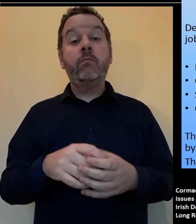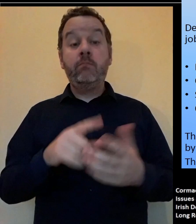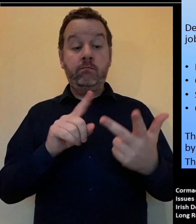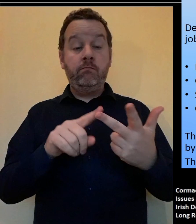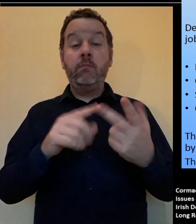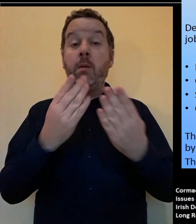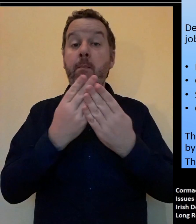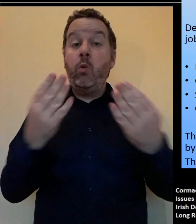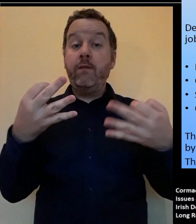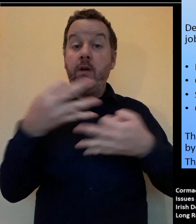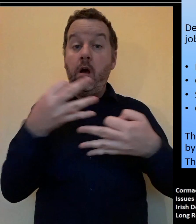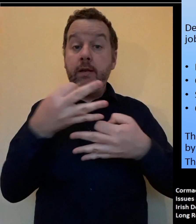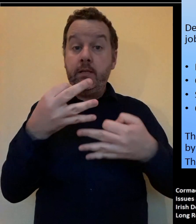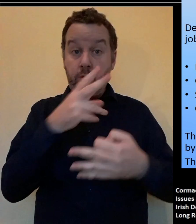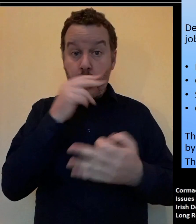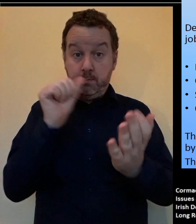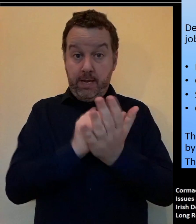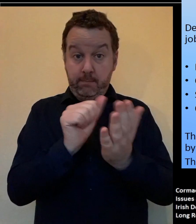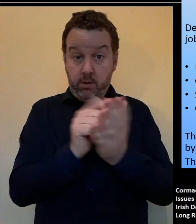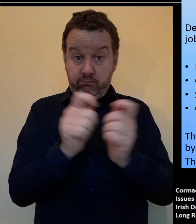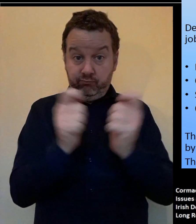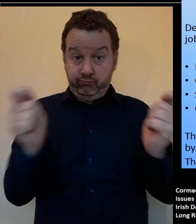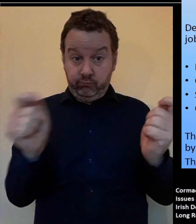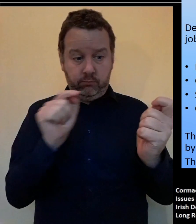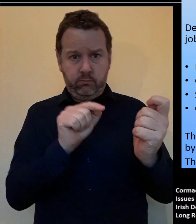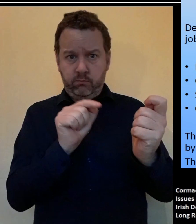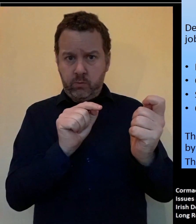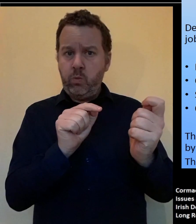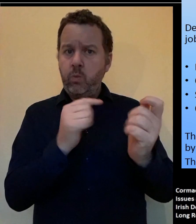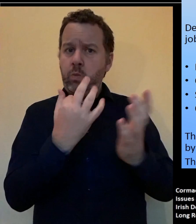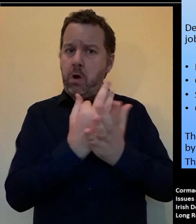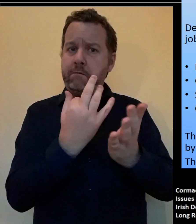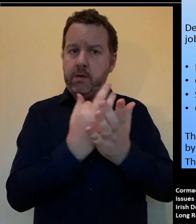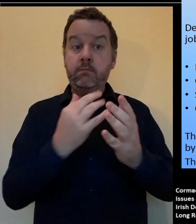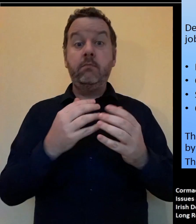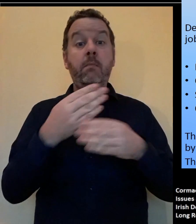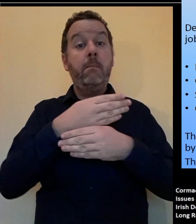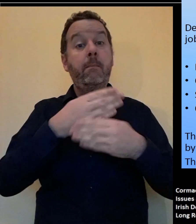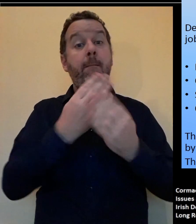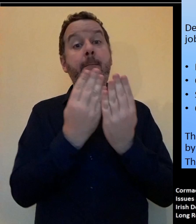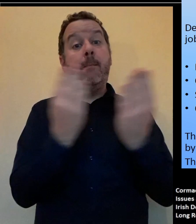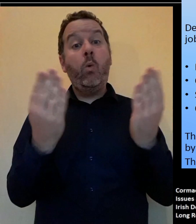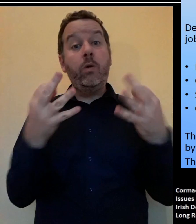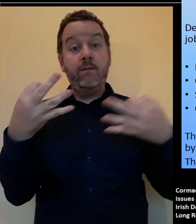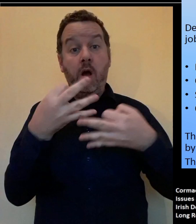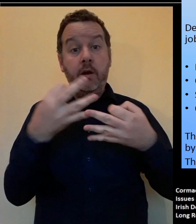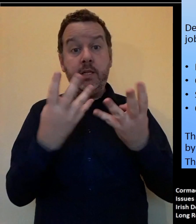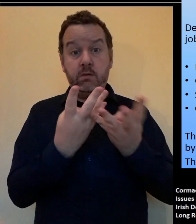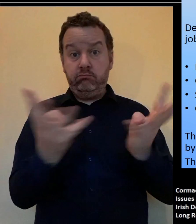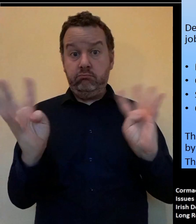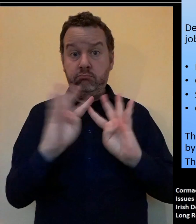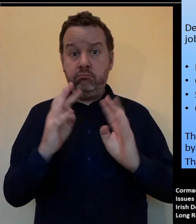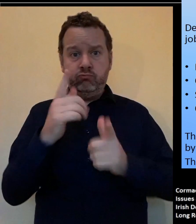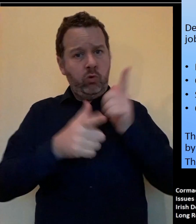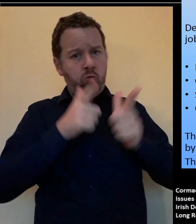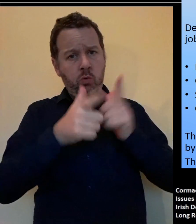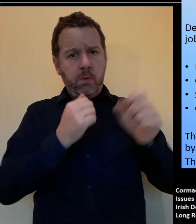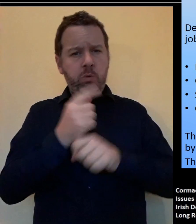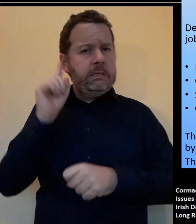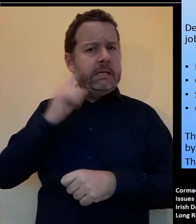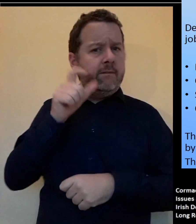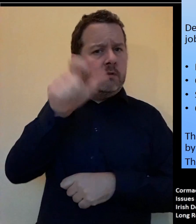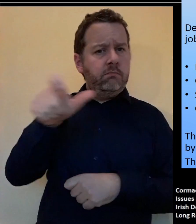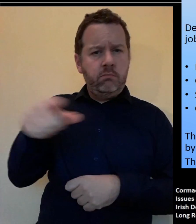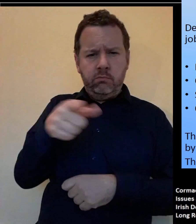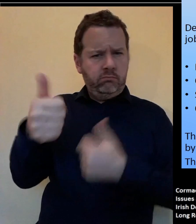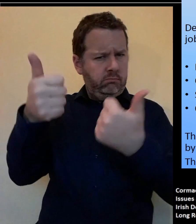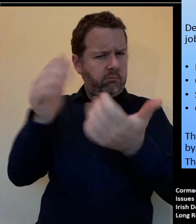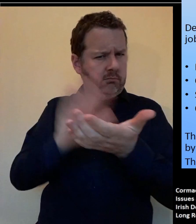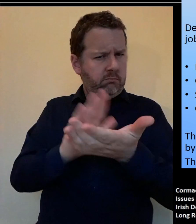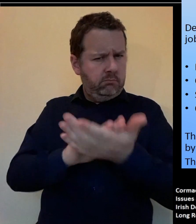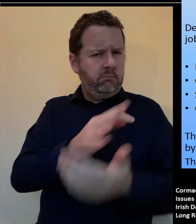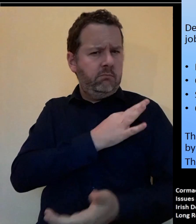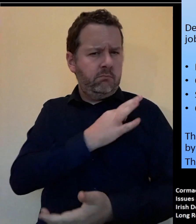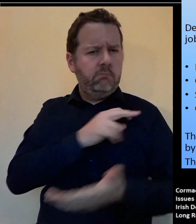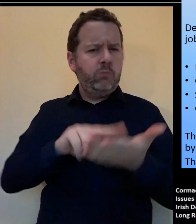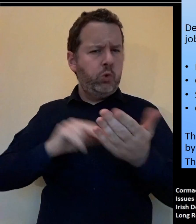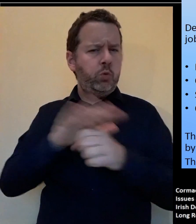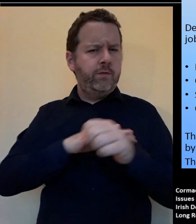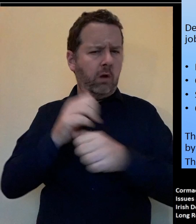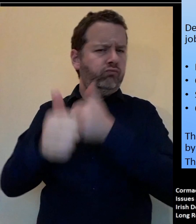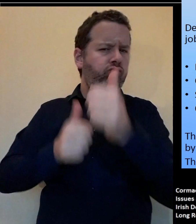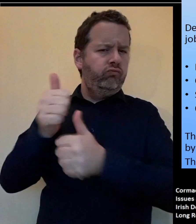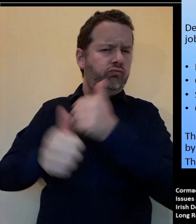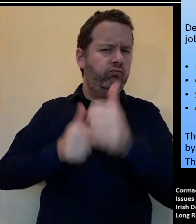Board of Guardians newspaper reports often mentioned the praise that some Guardians had for deaf inmates,